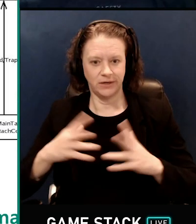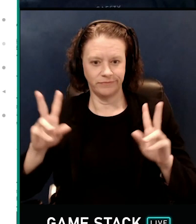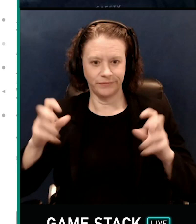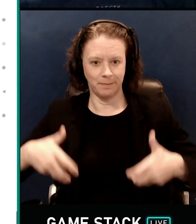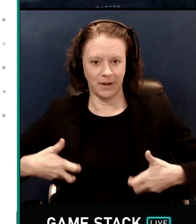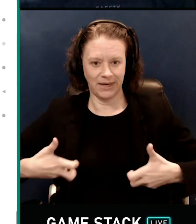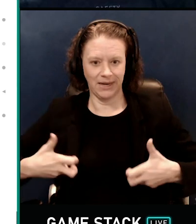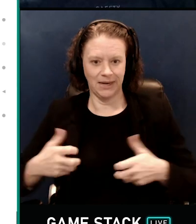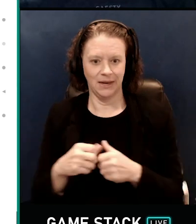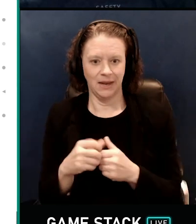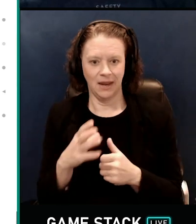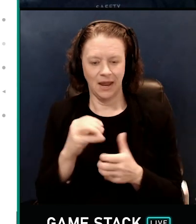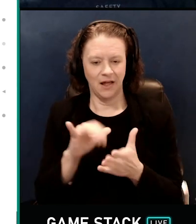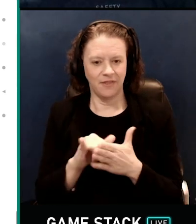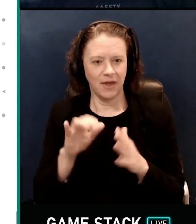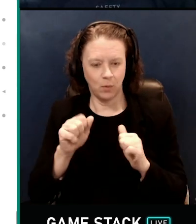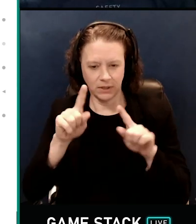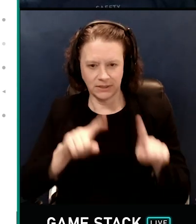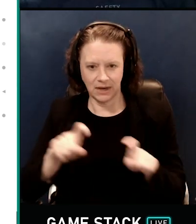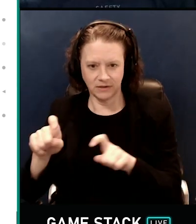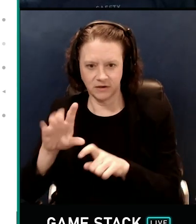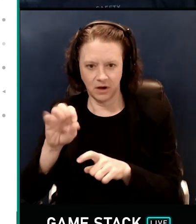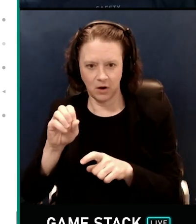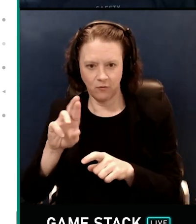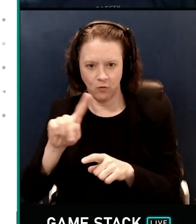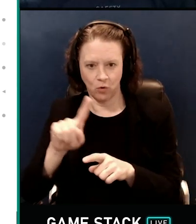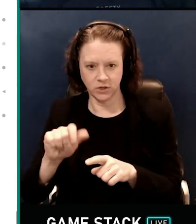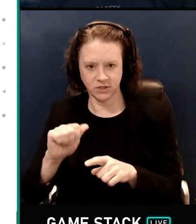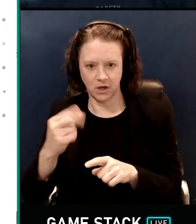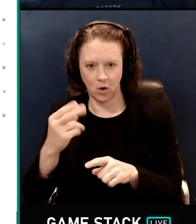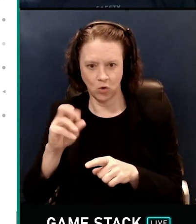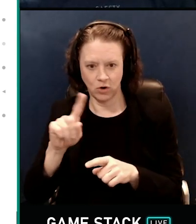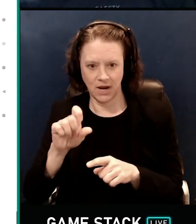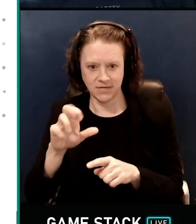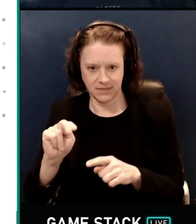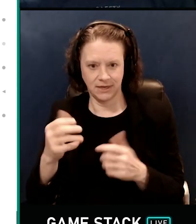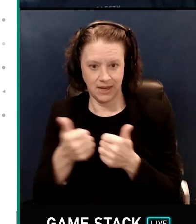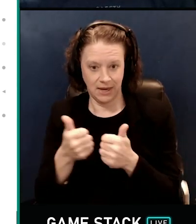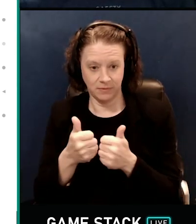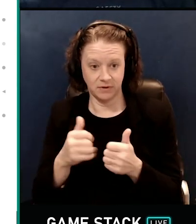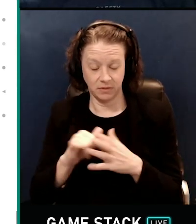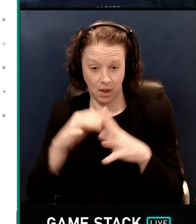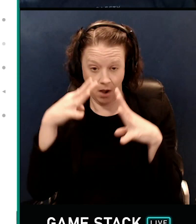Forza Horizon games and we can tell it's pretty complex and there's a lot of pieces and I wouldn't want